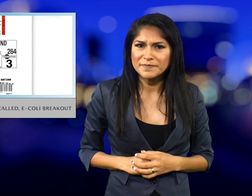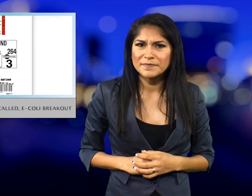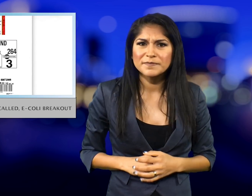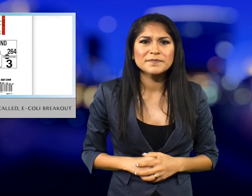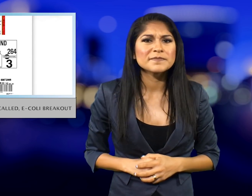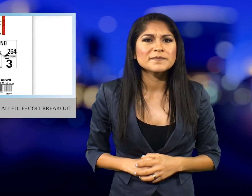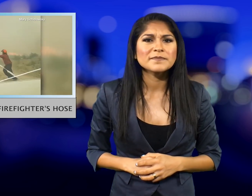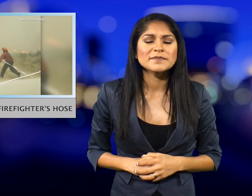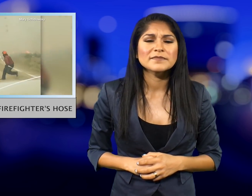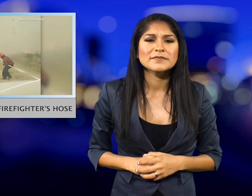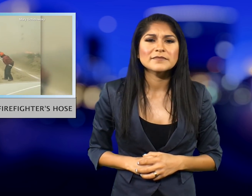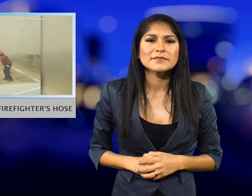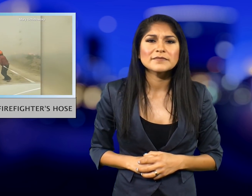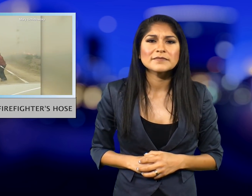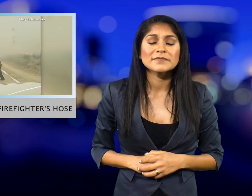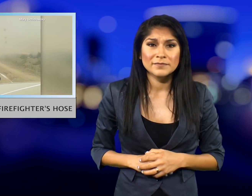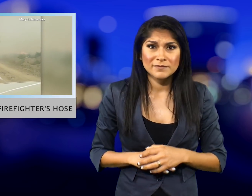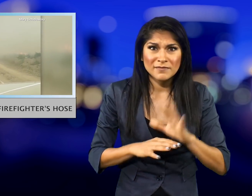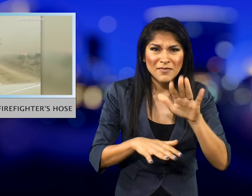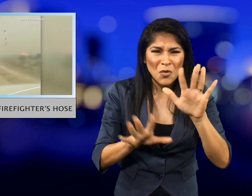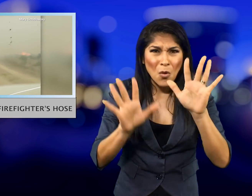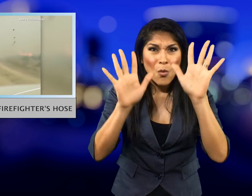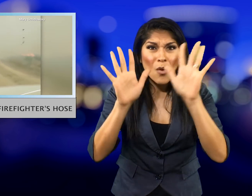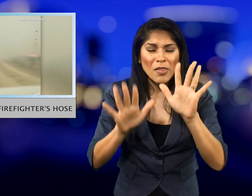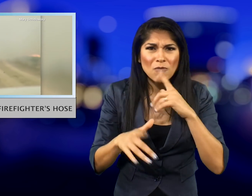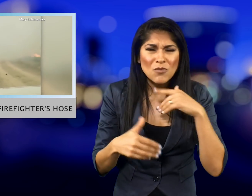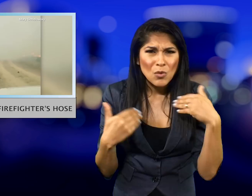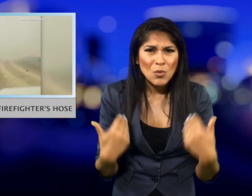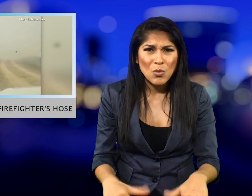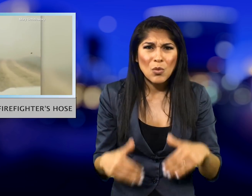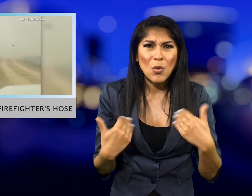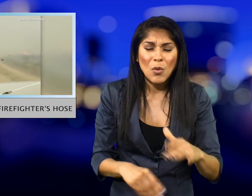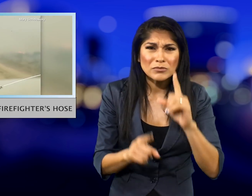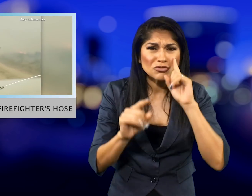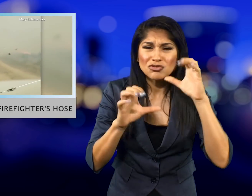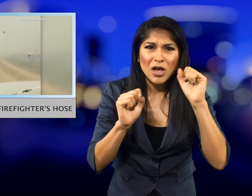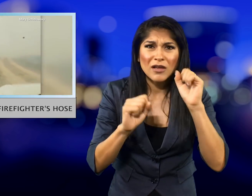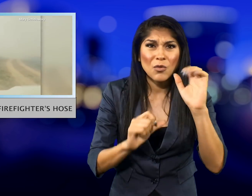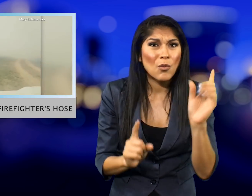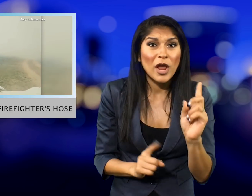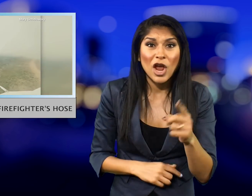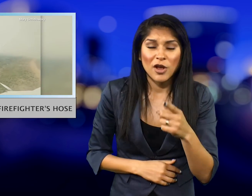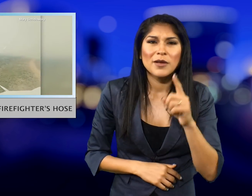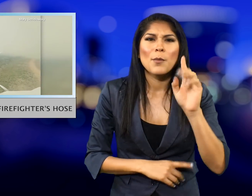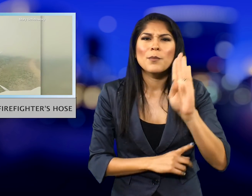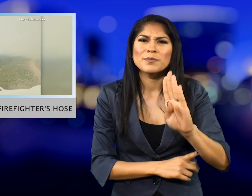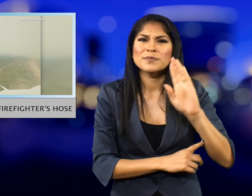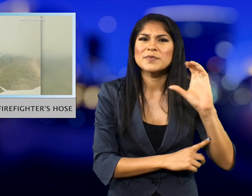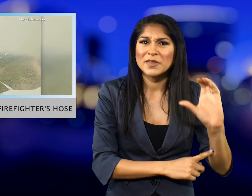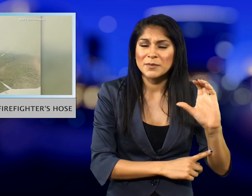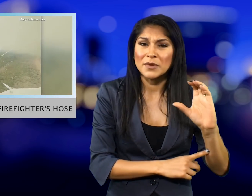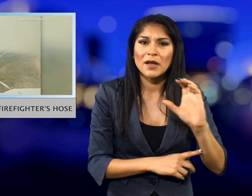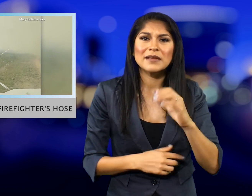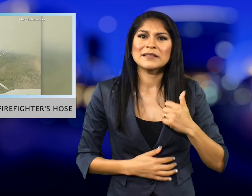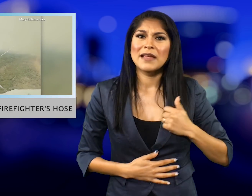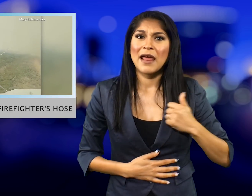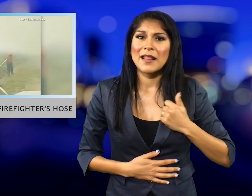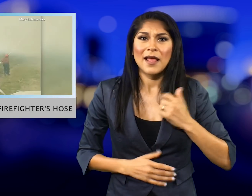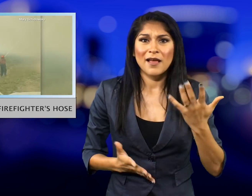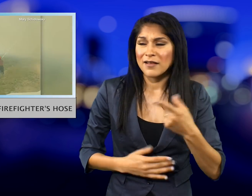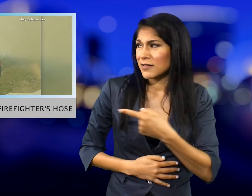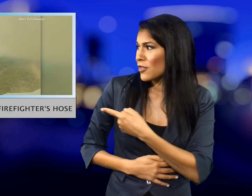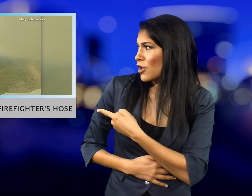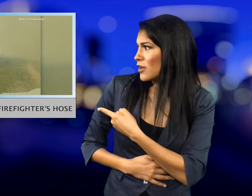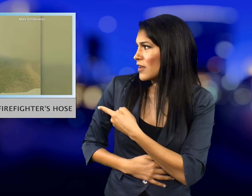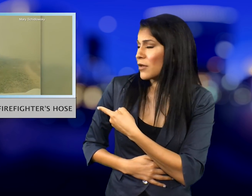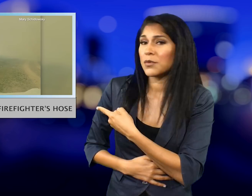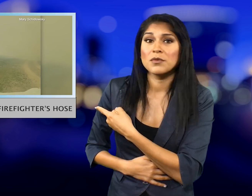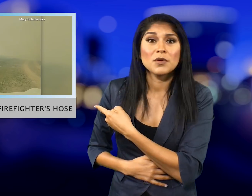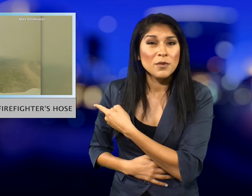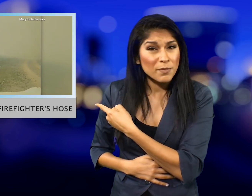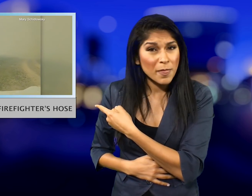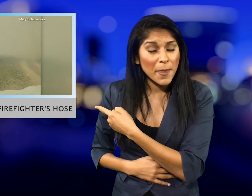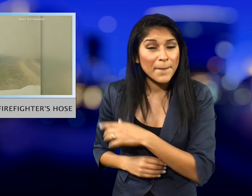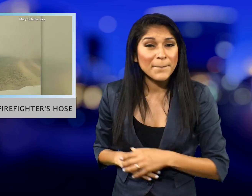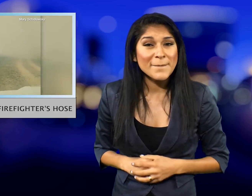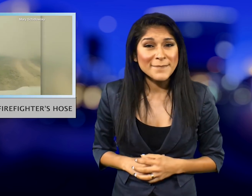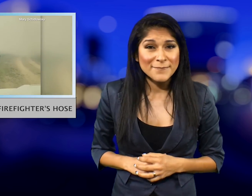Take a look at this super cool weather phenomenon out of British Columbia, Canada.